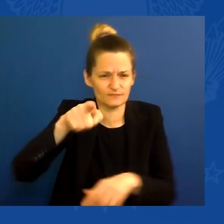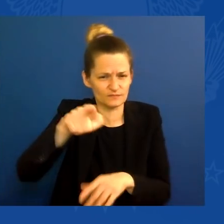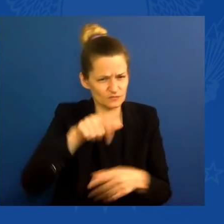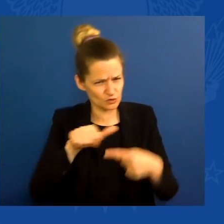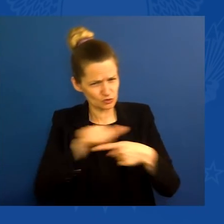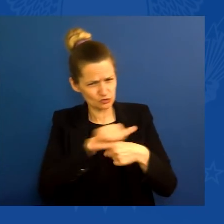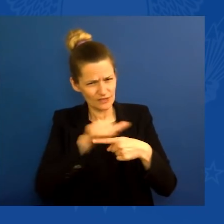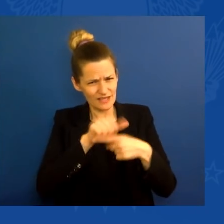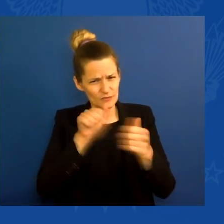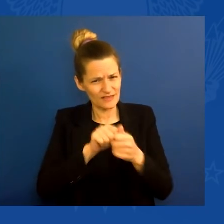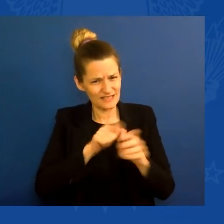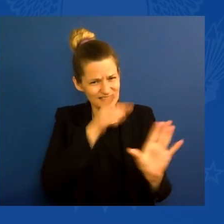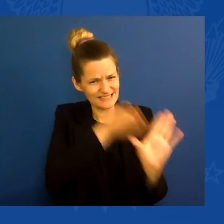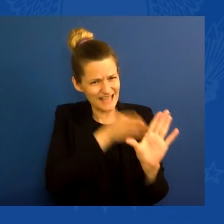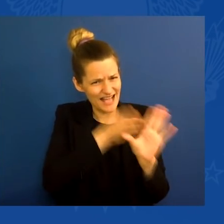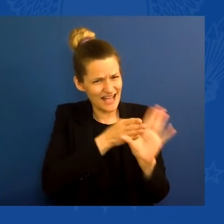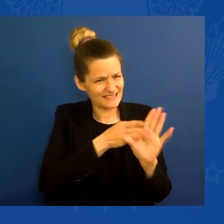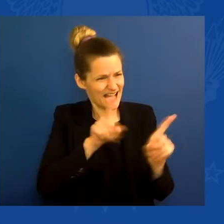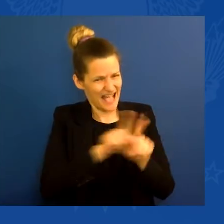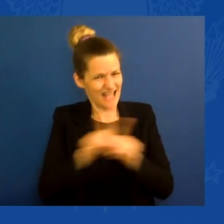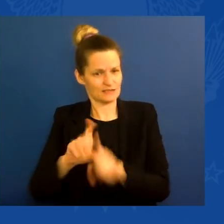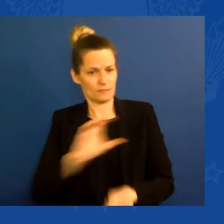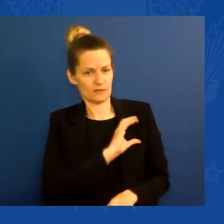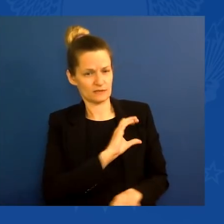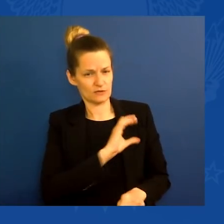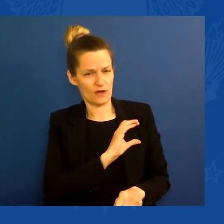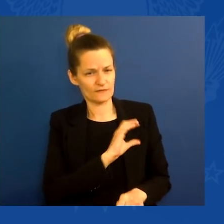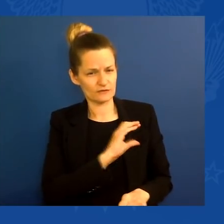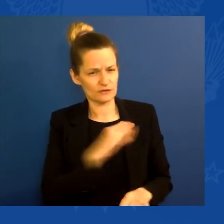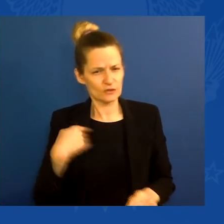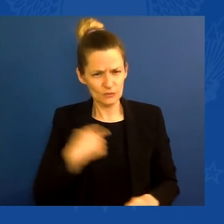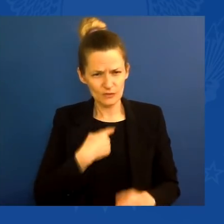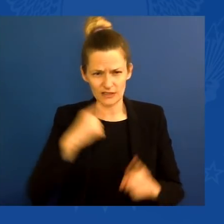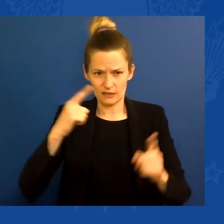We expect you to be everything. We expect everything of you.